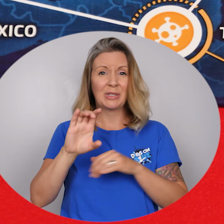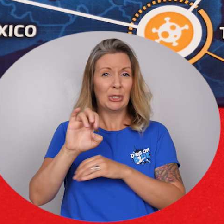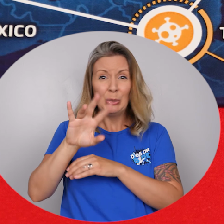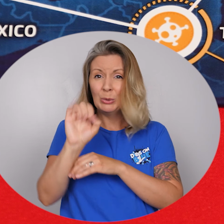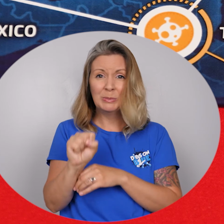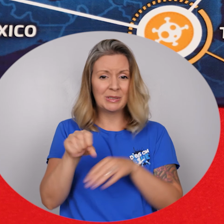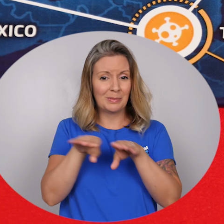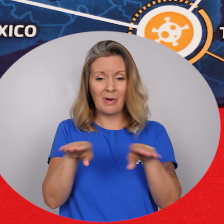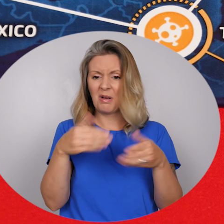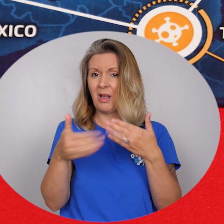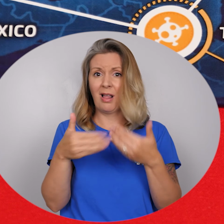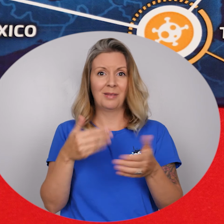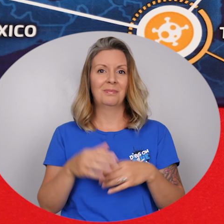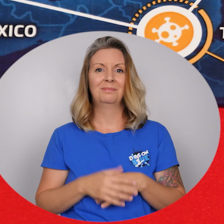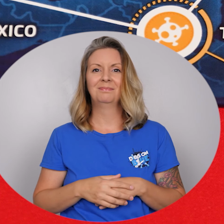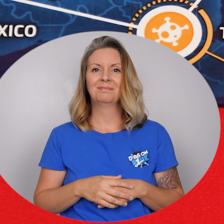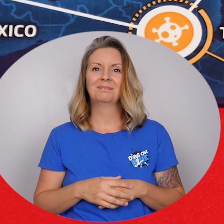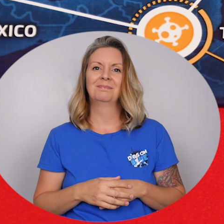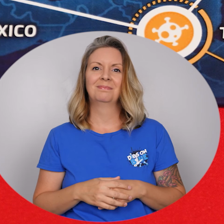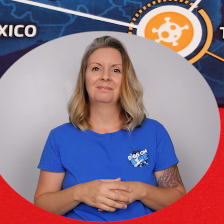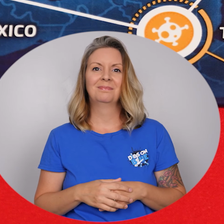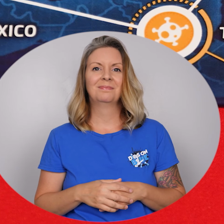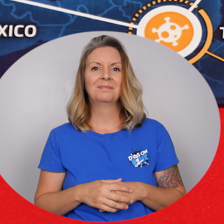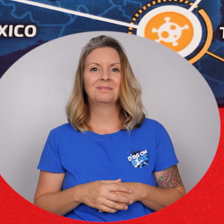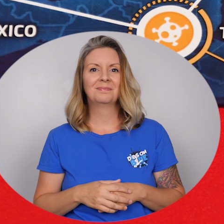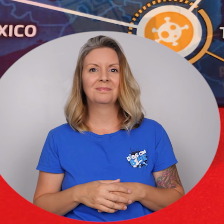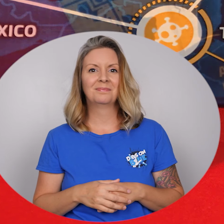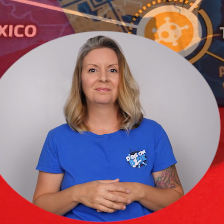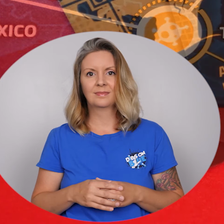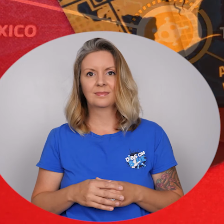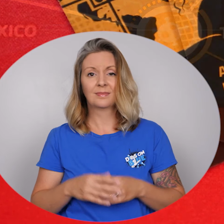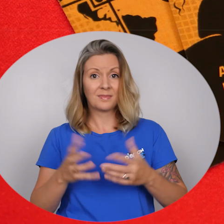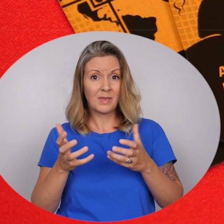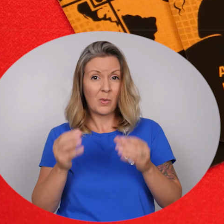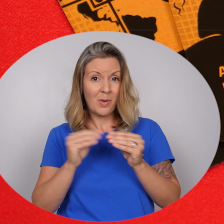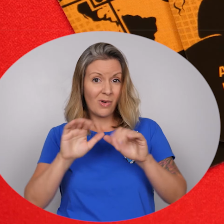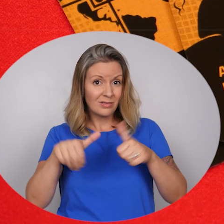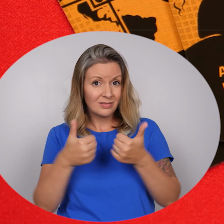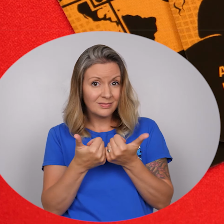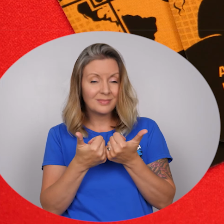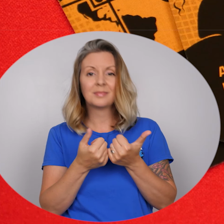win – even if there are still disease cubes on the board. If you want even more of a challenge,